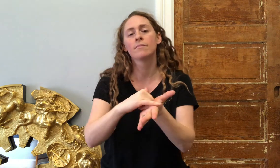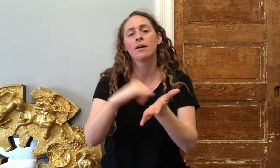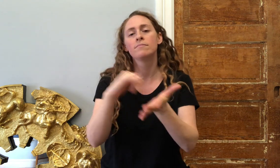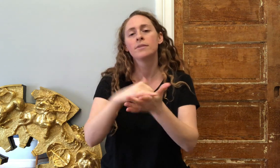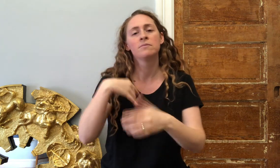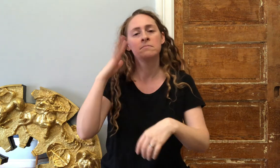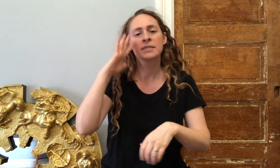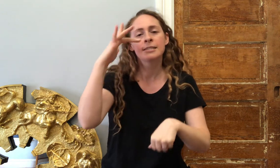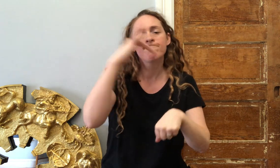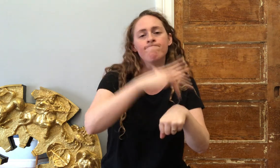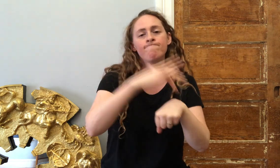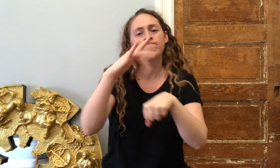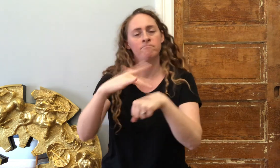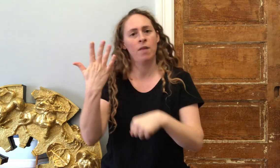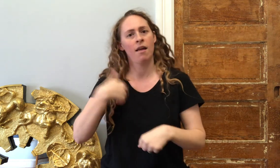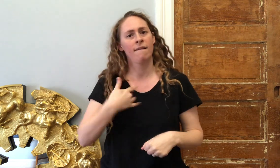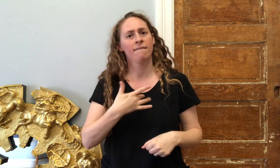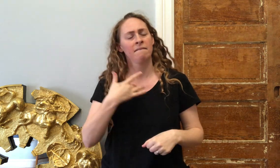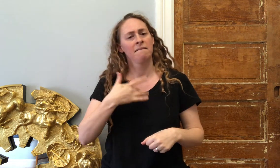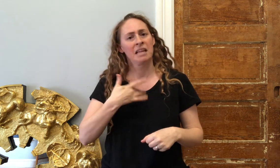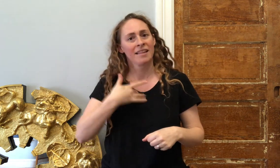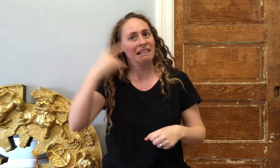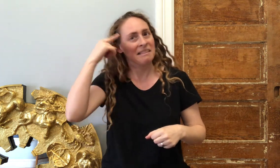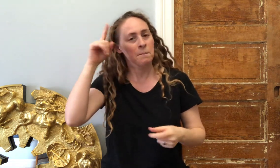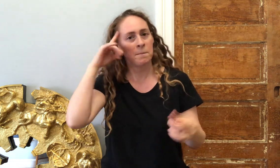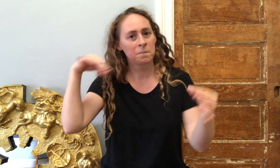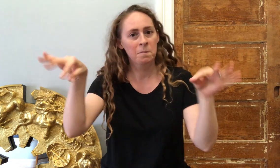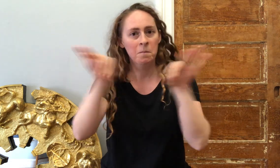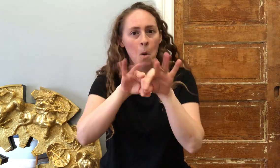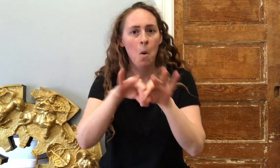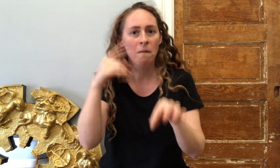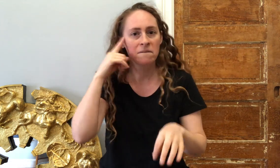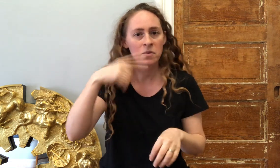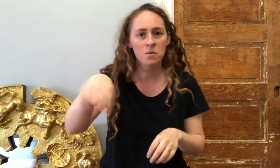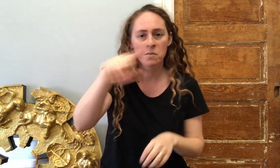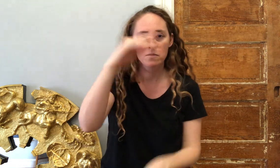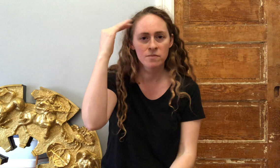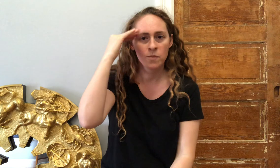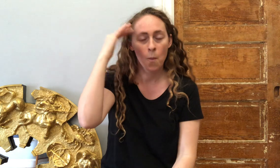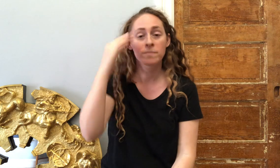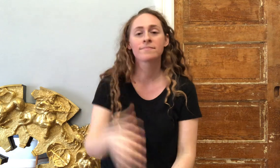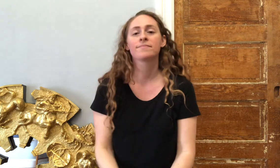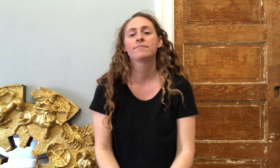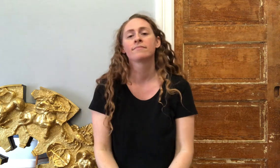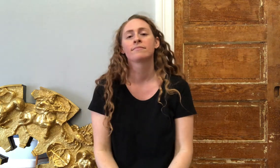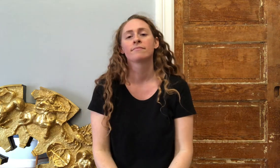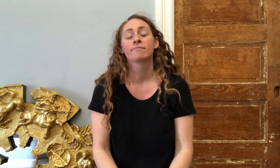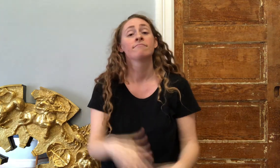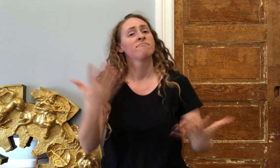So, I will touch upon what I feel is important for you to know.